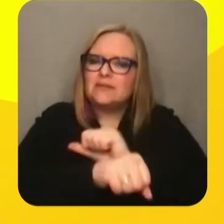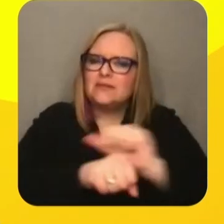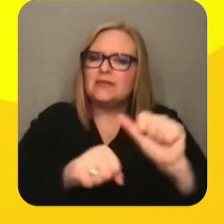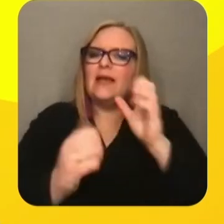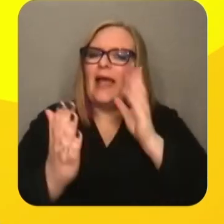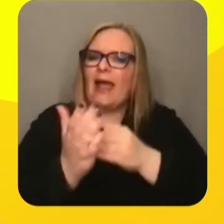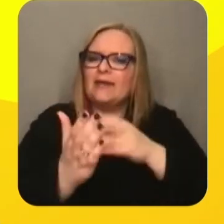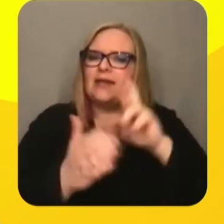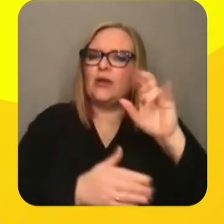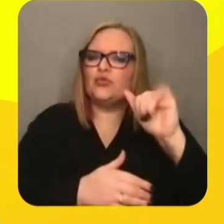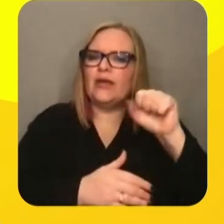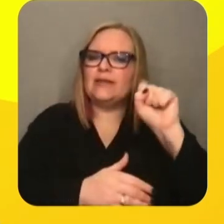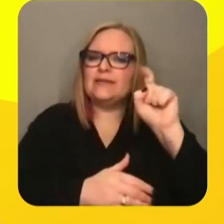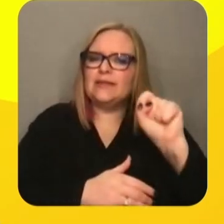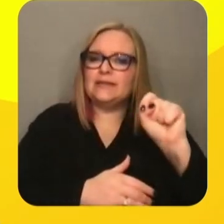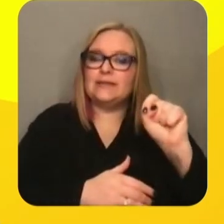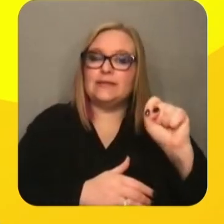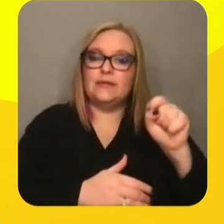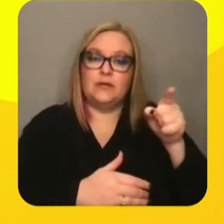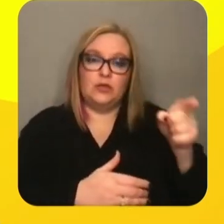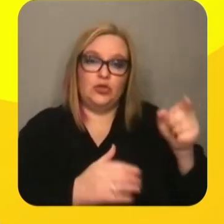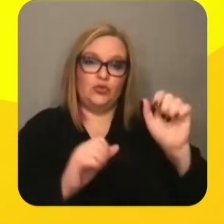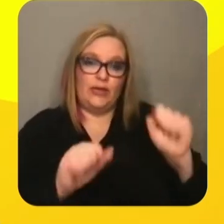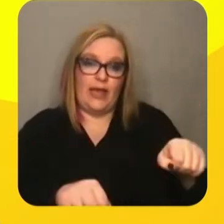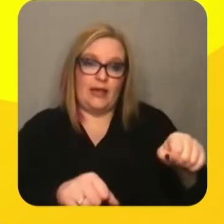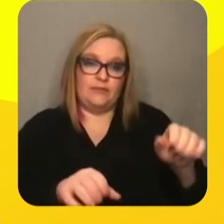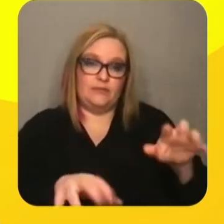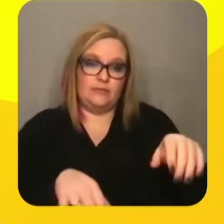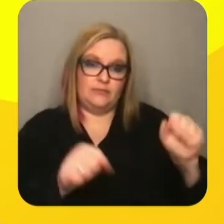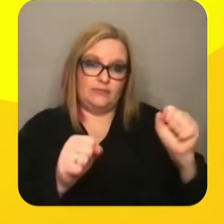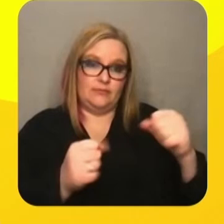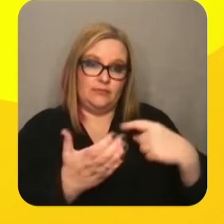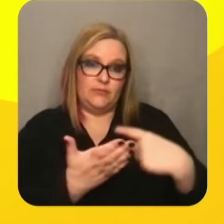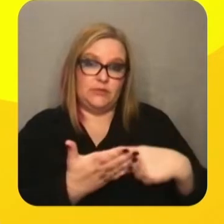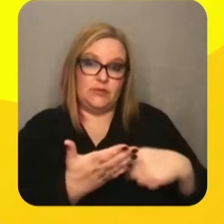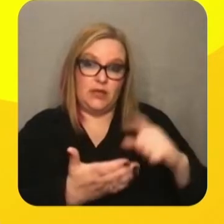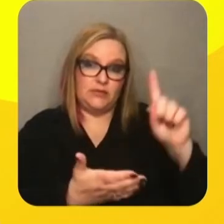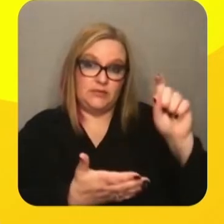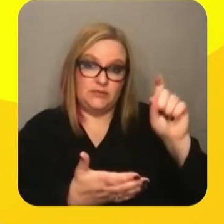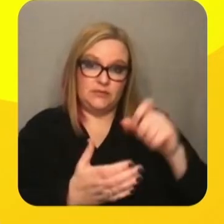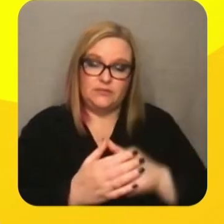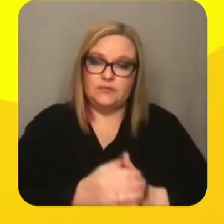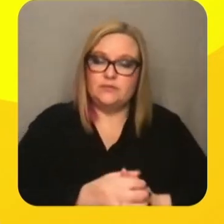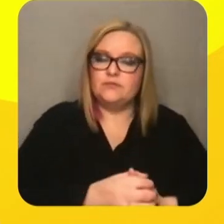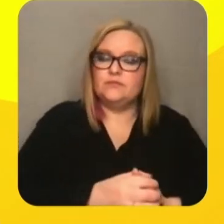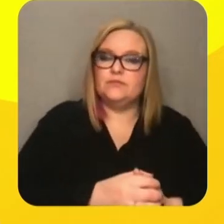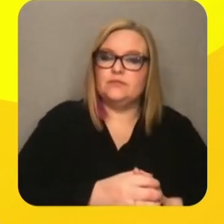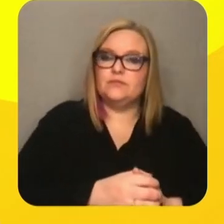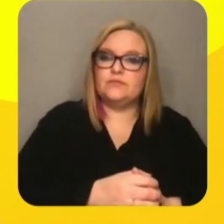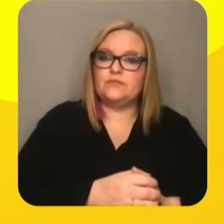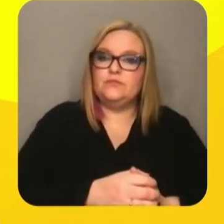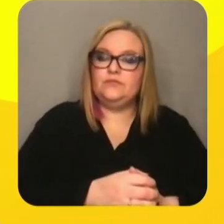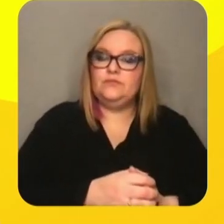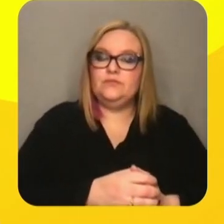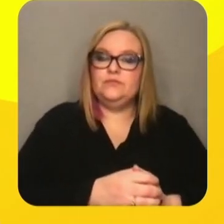So, rather pick any of you out, does anybody want to give that a start? So I can start.